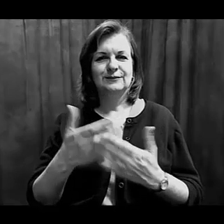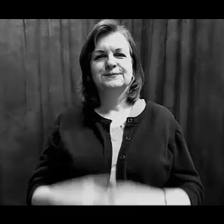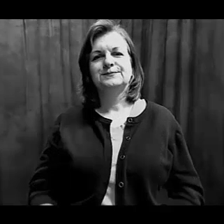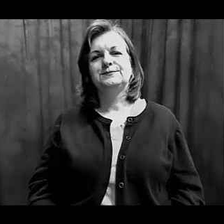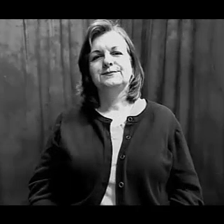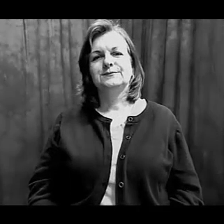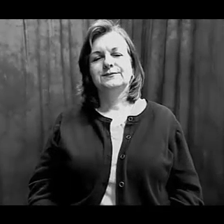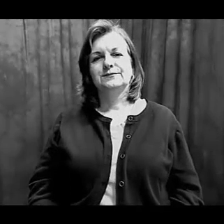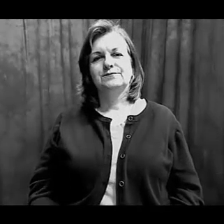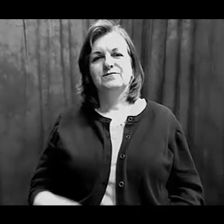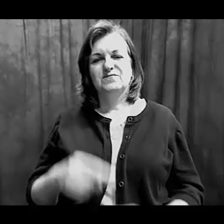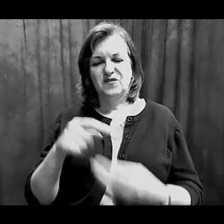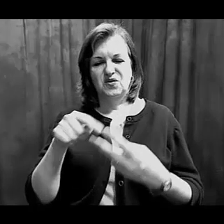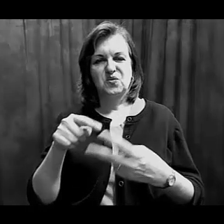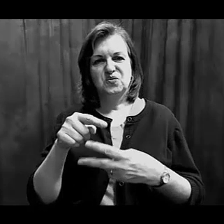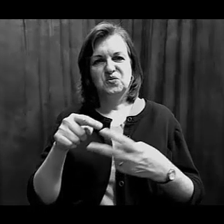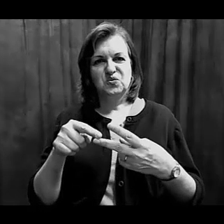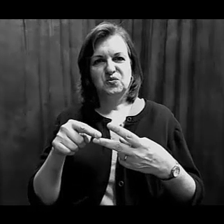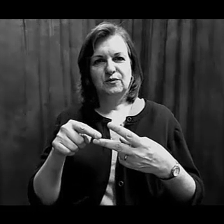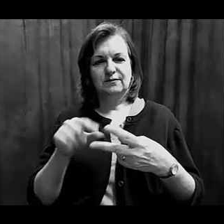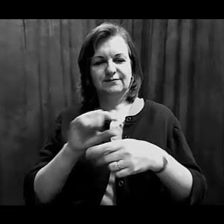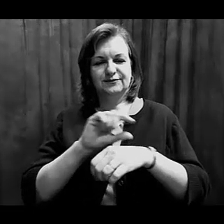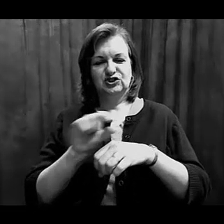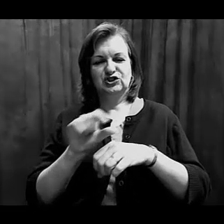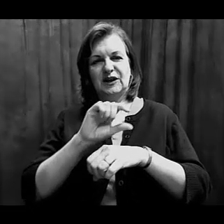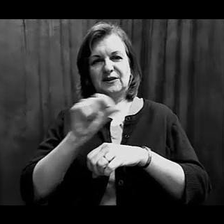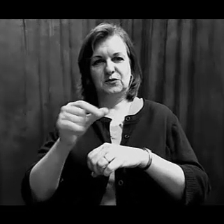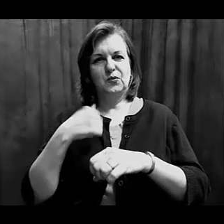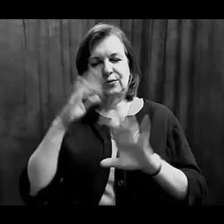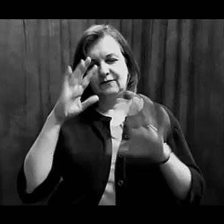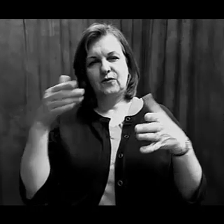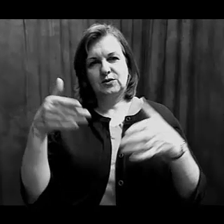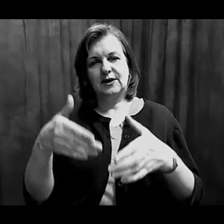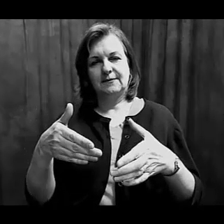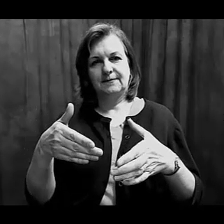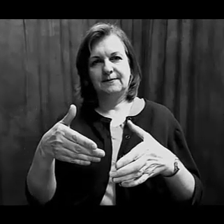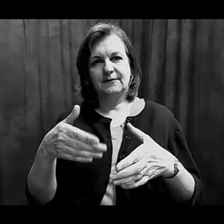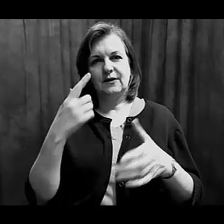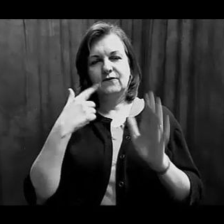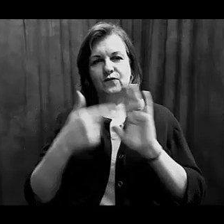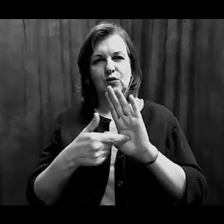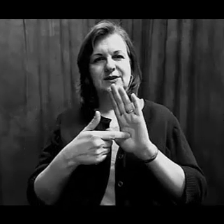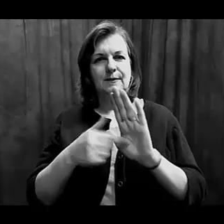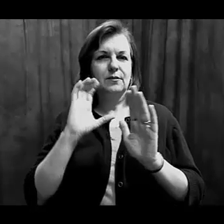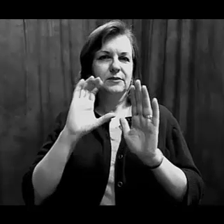8 -- good! -- and those are primarily the ones we're going to focus on